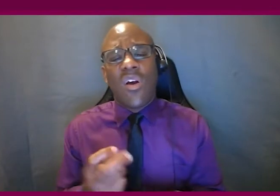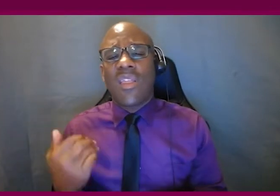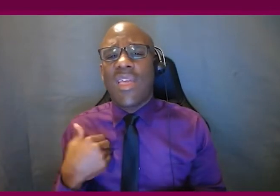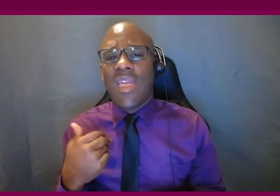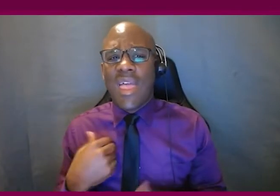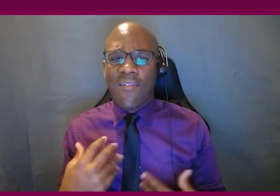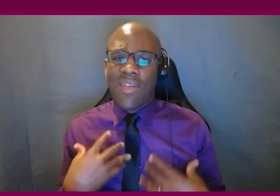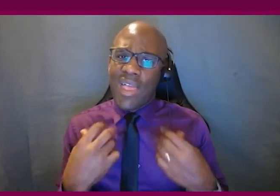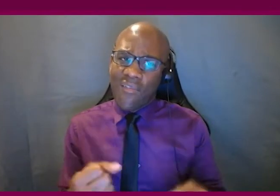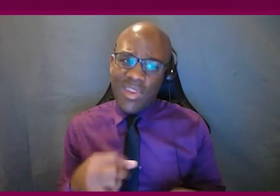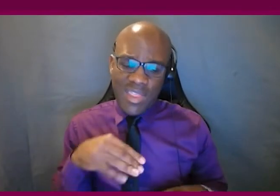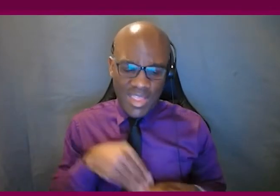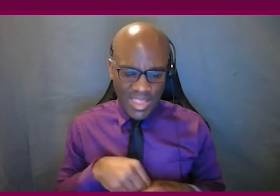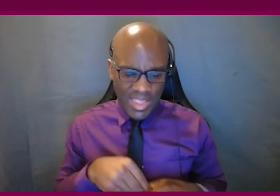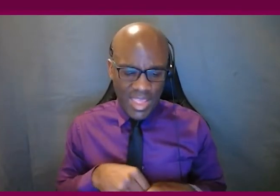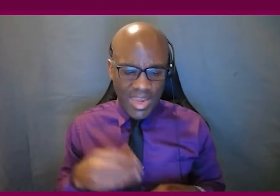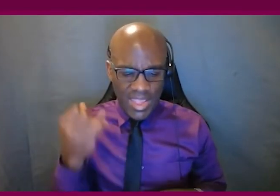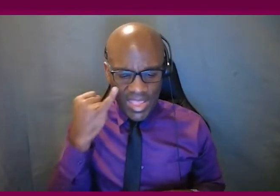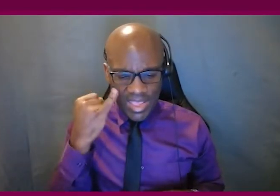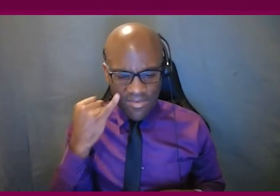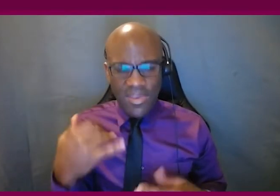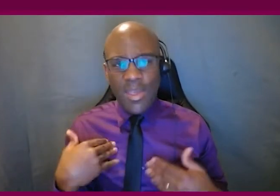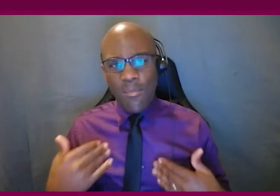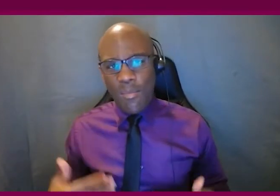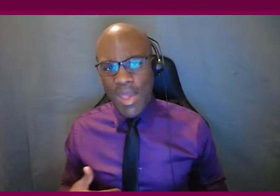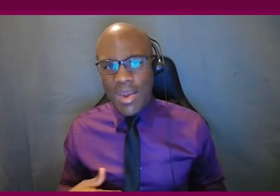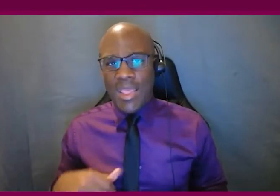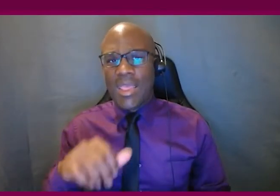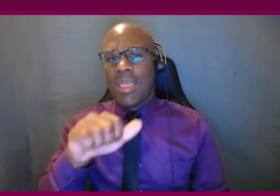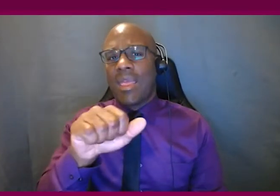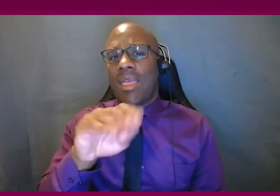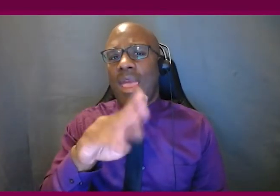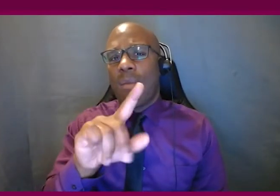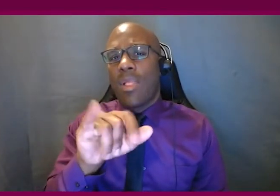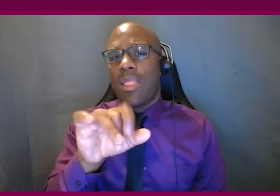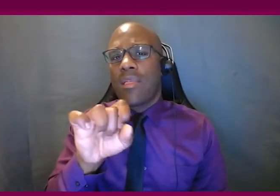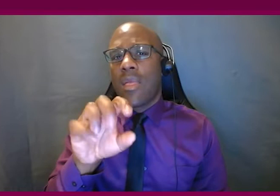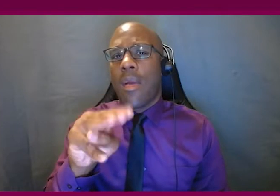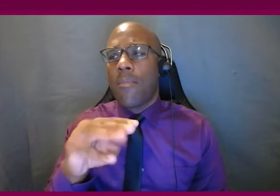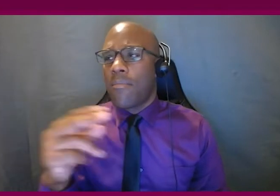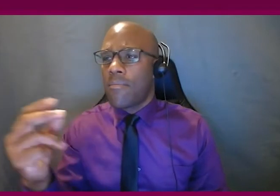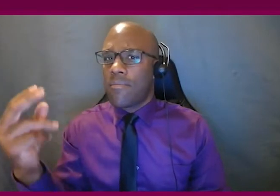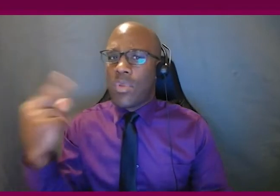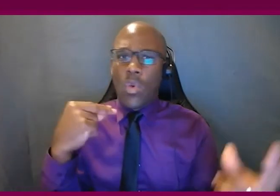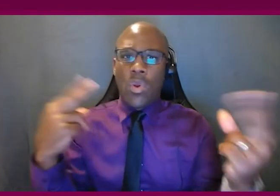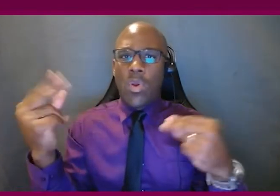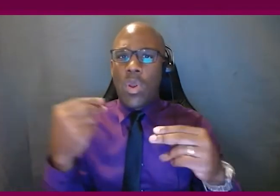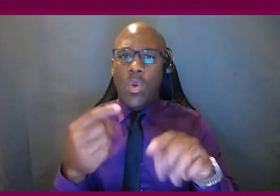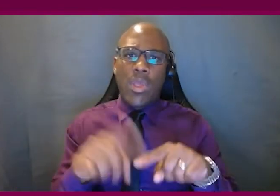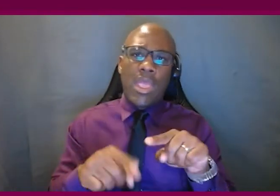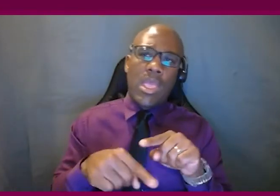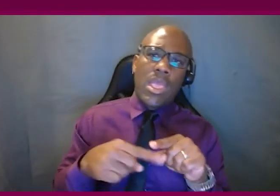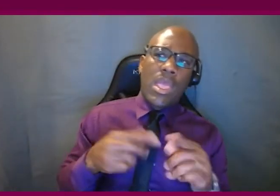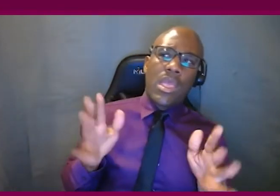But why do you think that art specifically is such an important medium for the disability community?